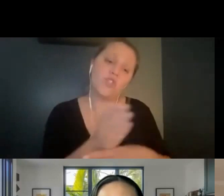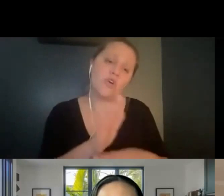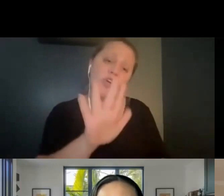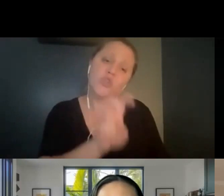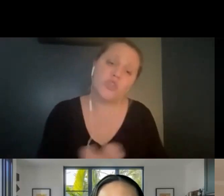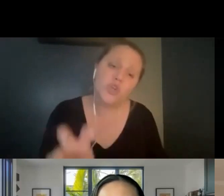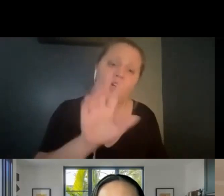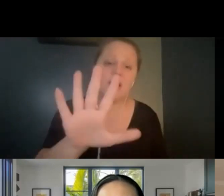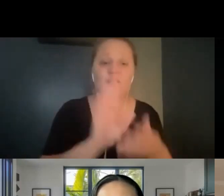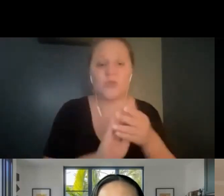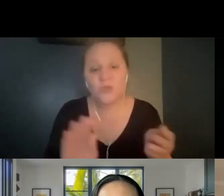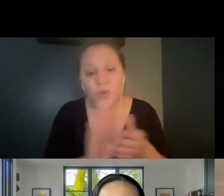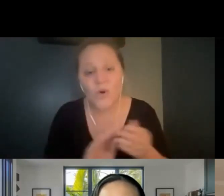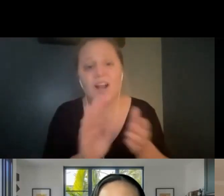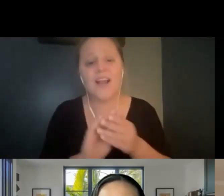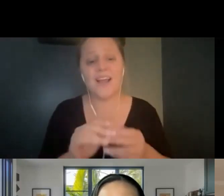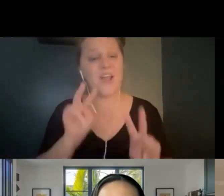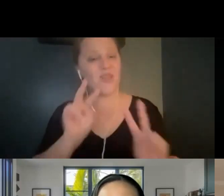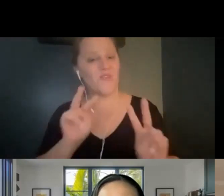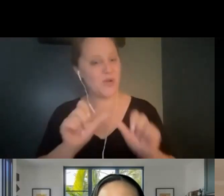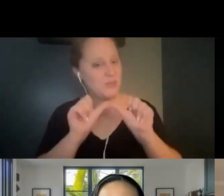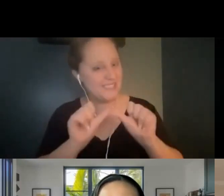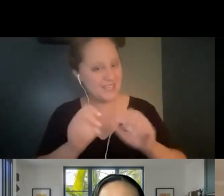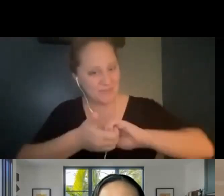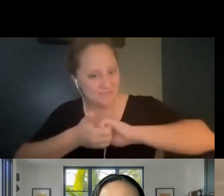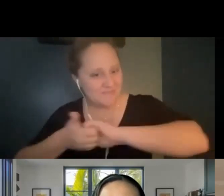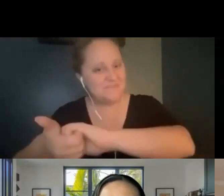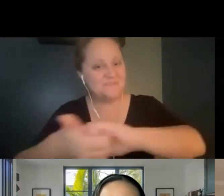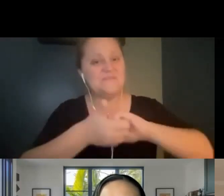forward to continue, continually working together to